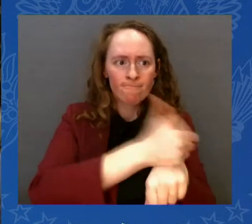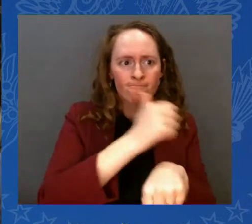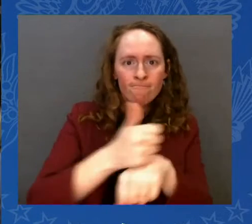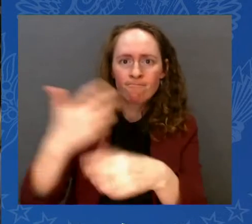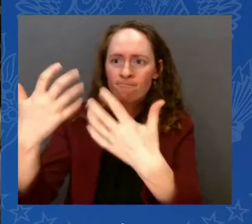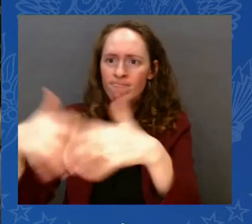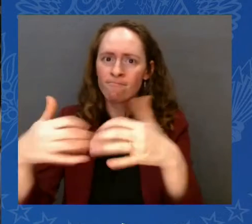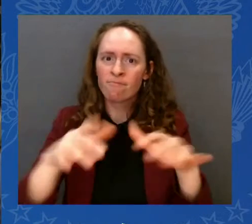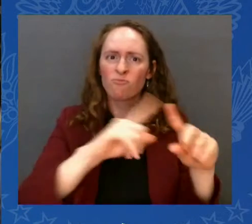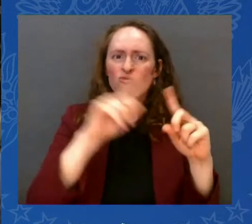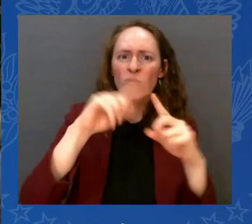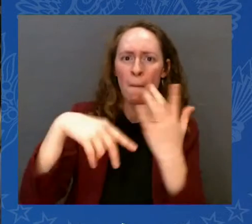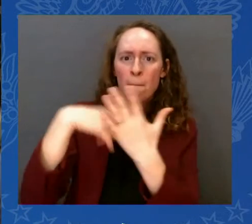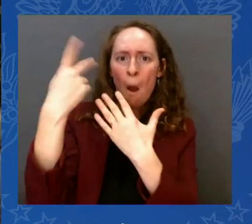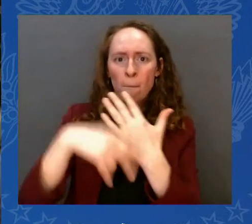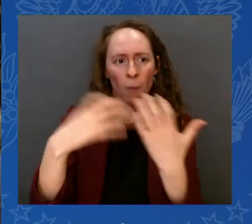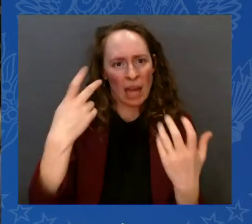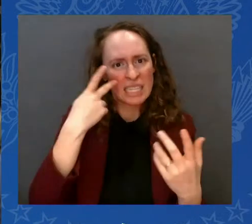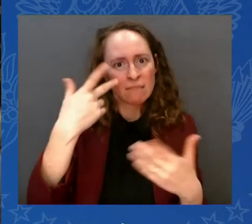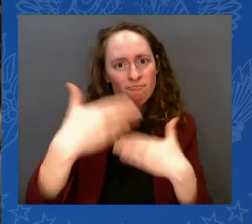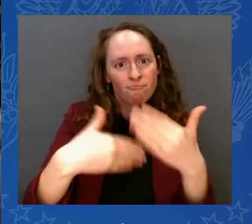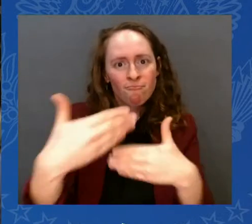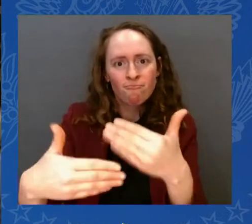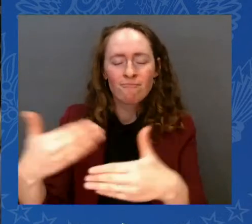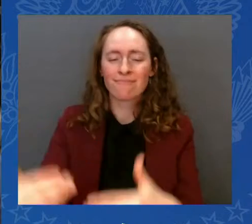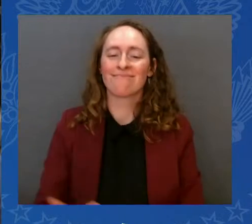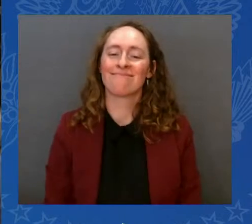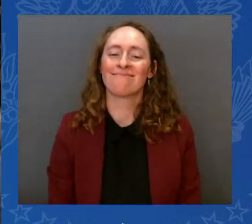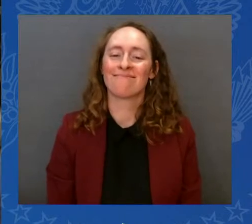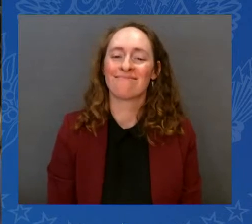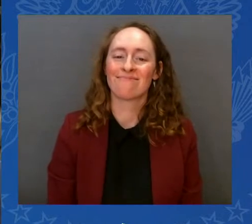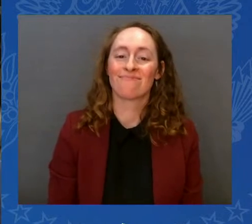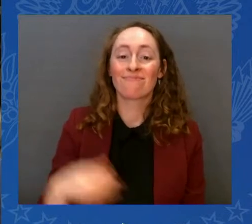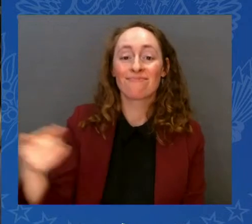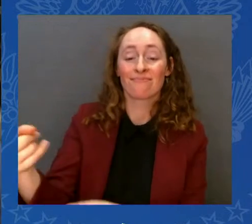Seventy thousand jobs on that one project alone.